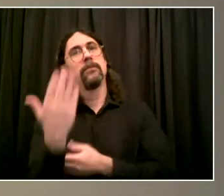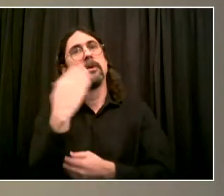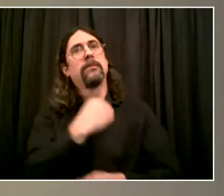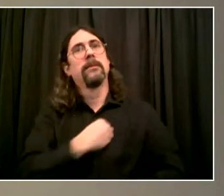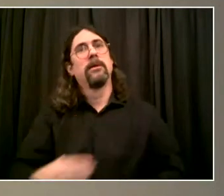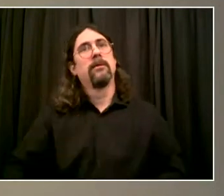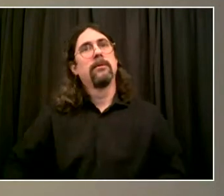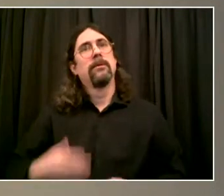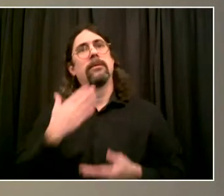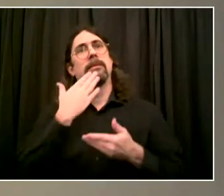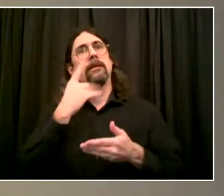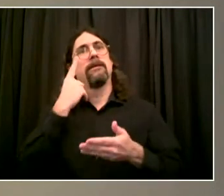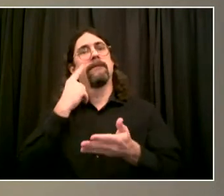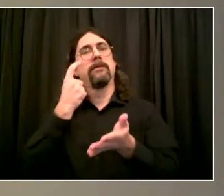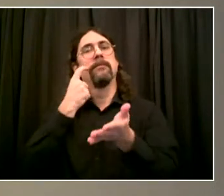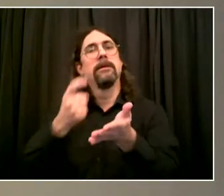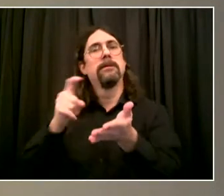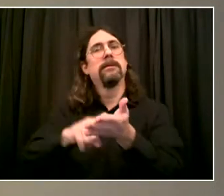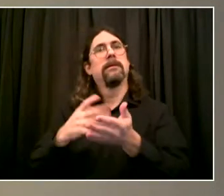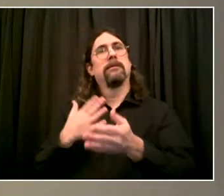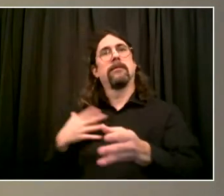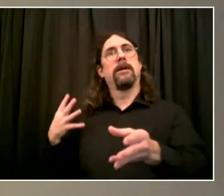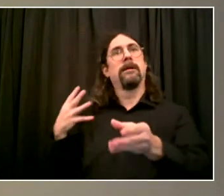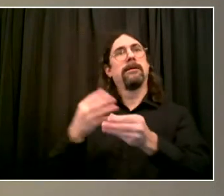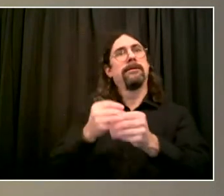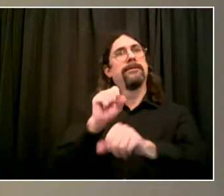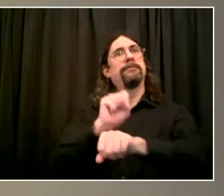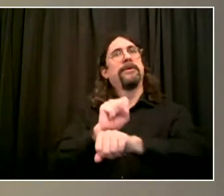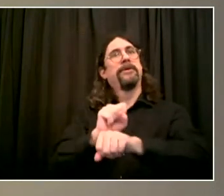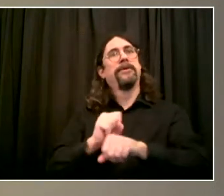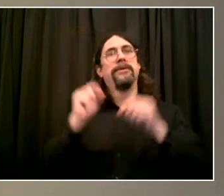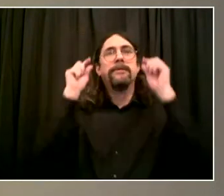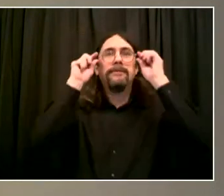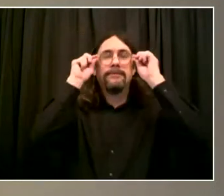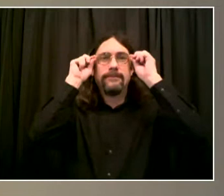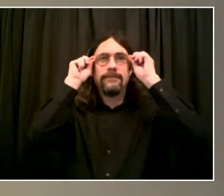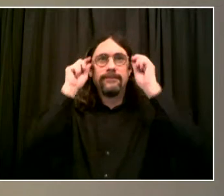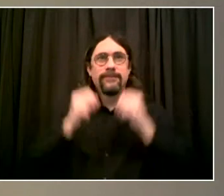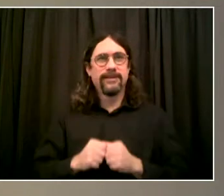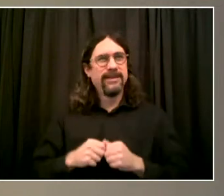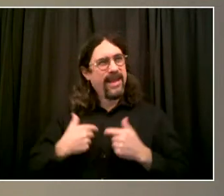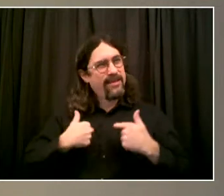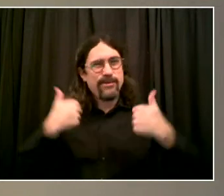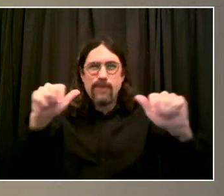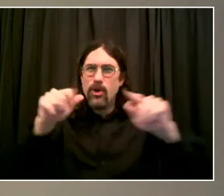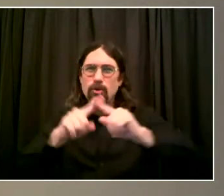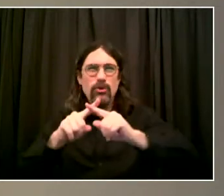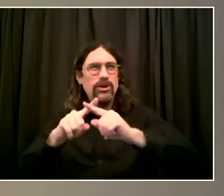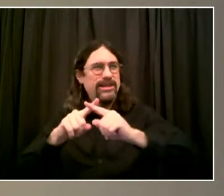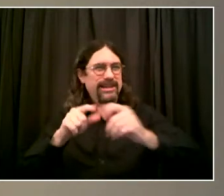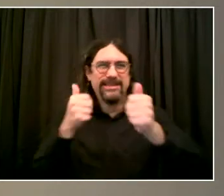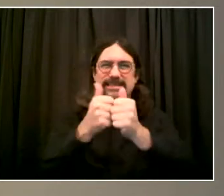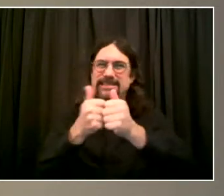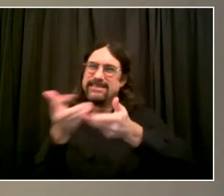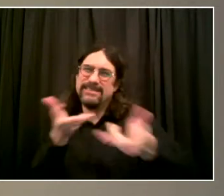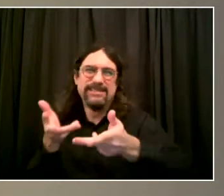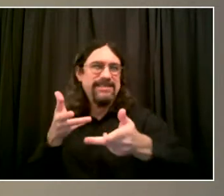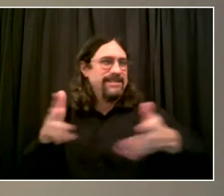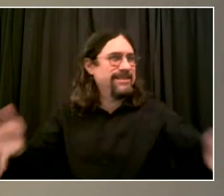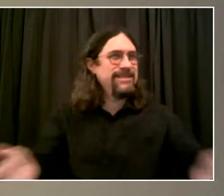AUSTIN. GOOD MORNING MR. MAYOR, THANK YOU FOR RECOGNIZING MY EFFORTS.